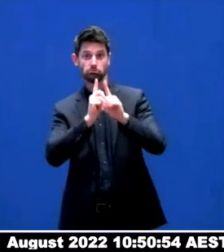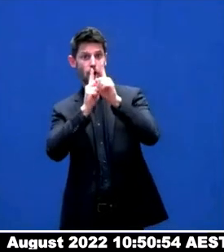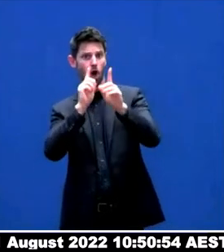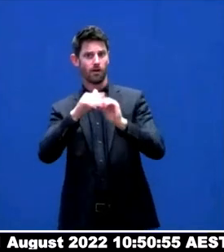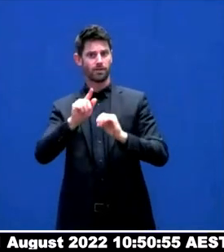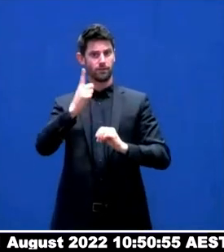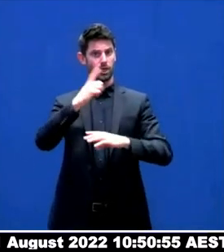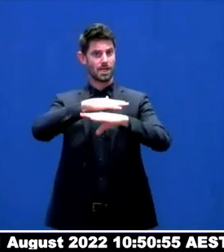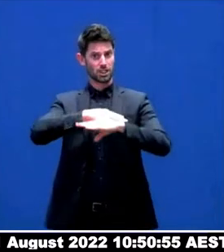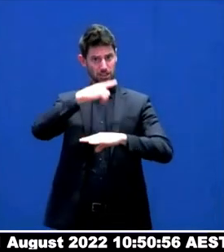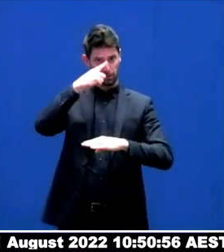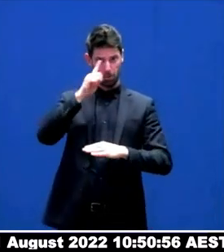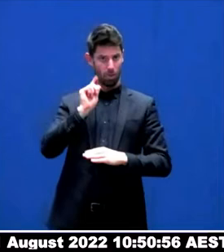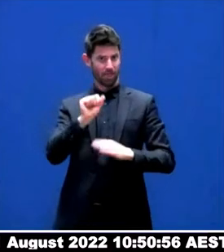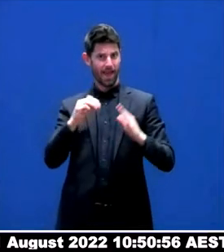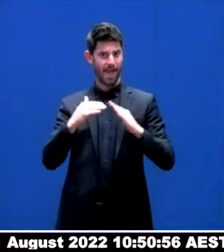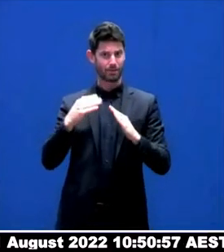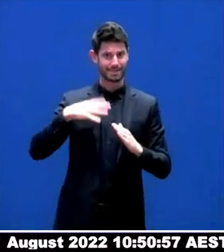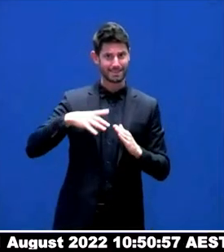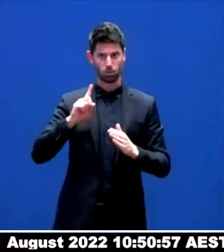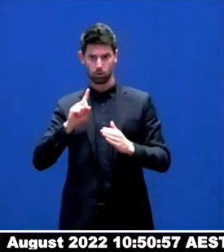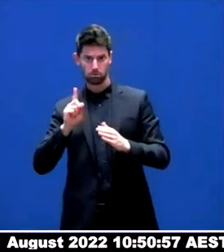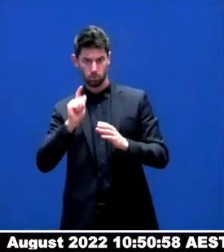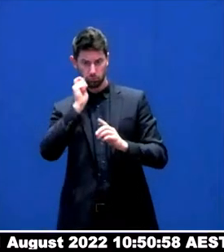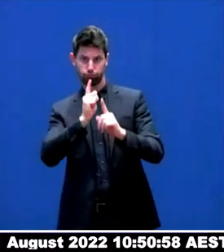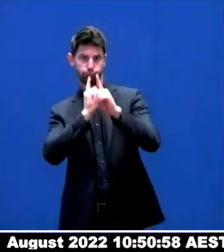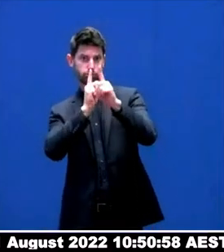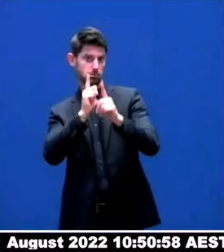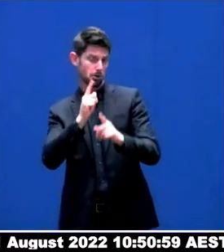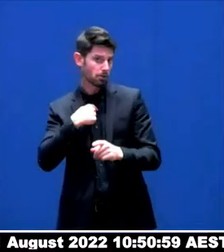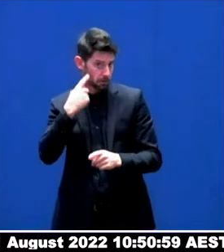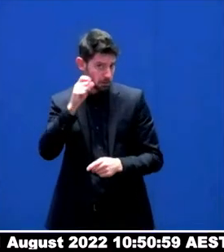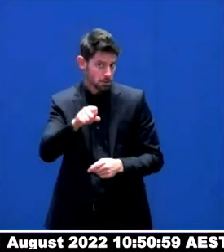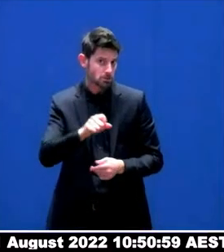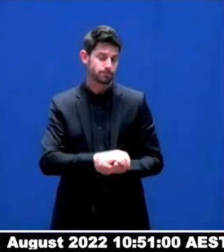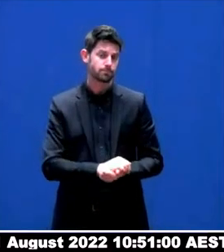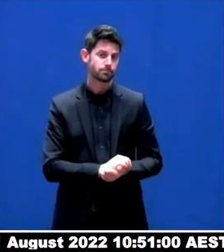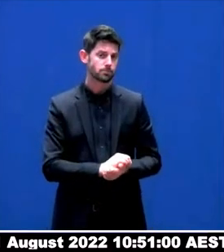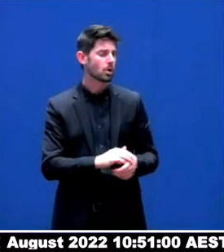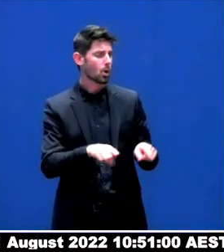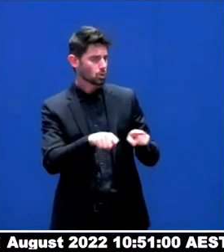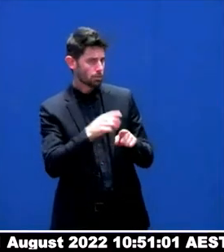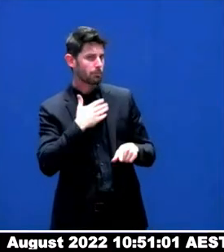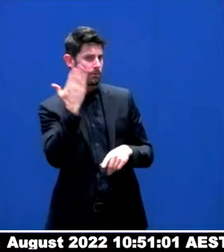people with disability would feature in that. And coming back to some of the earlier questions I can asked you about the